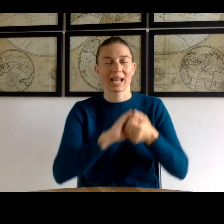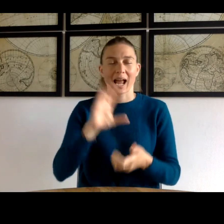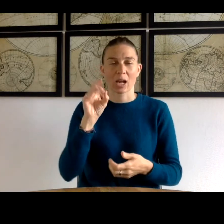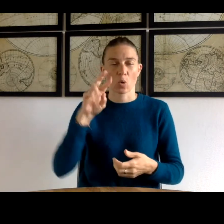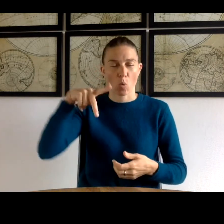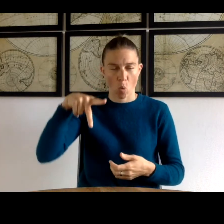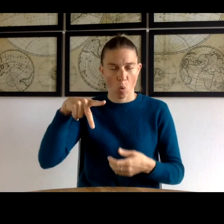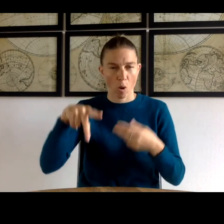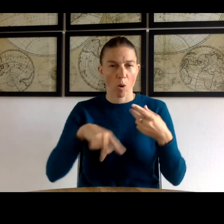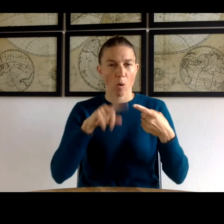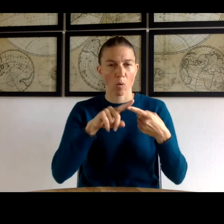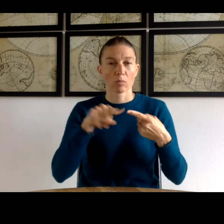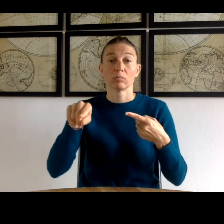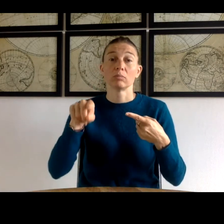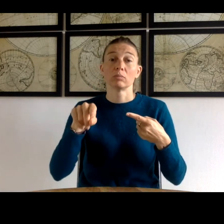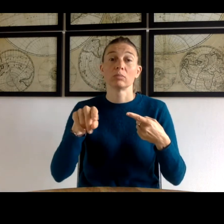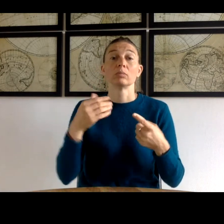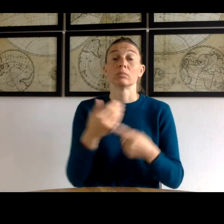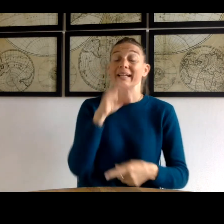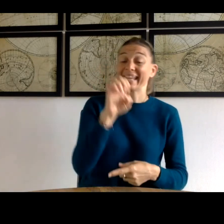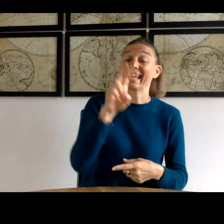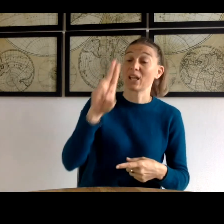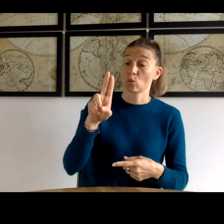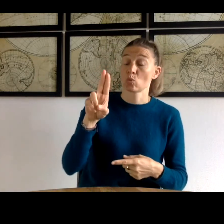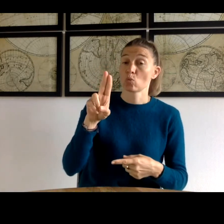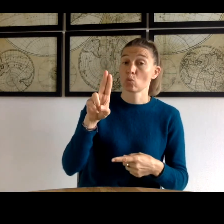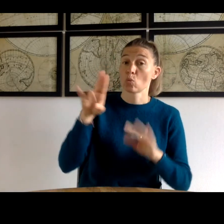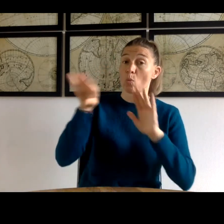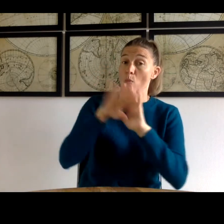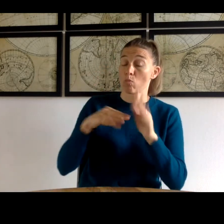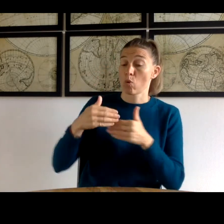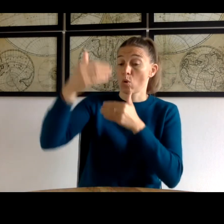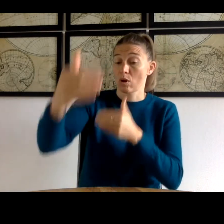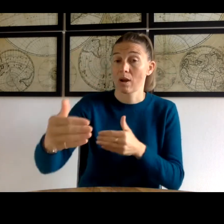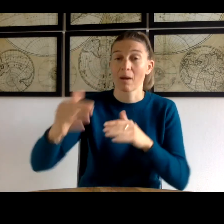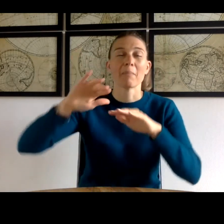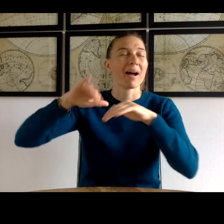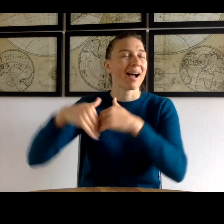which is the new EU programme through which volunteering will be funded.